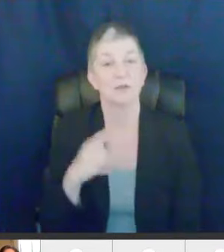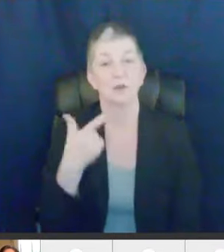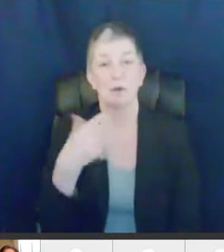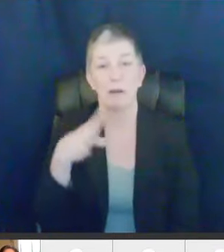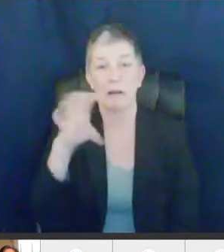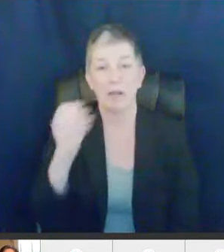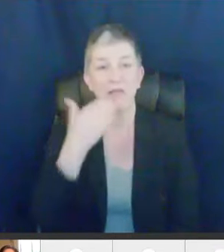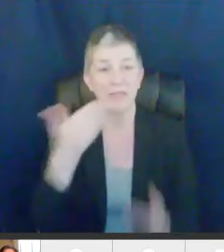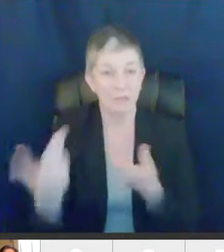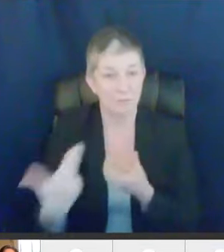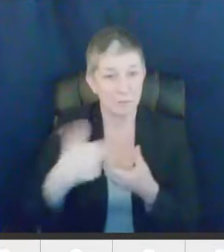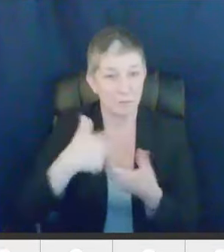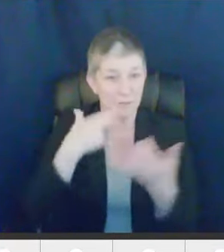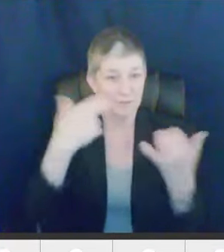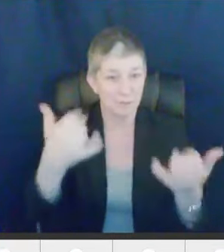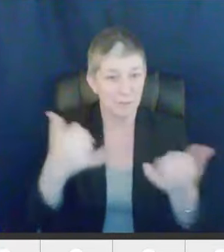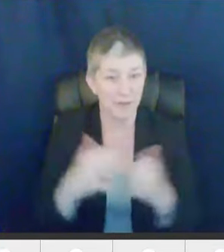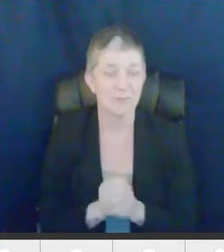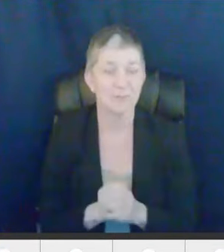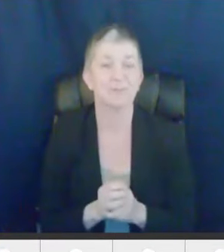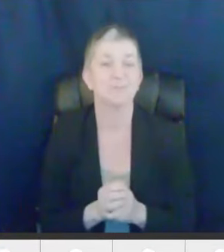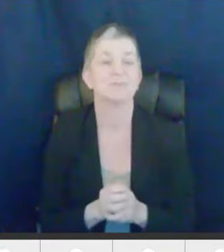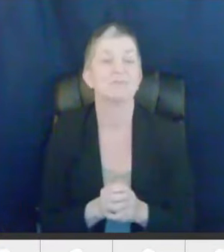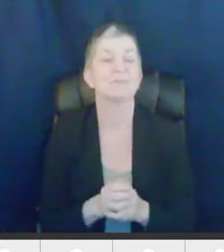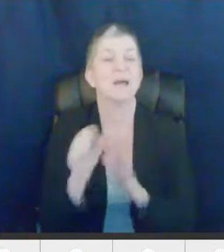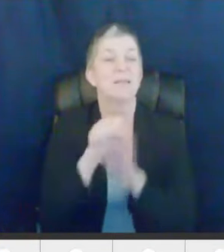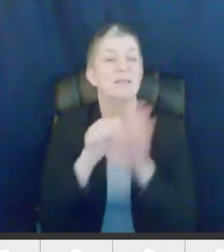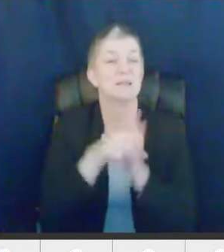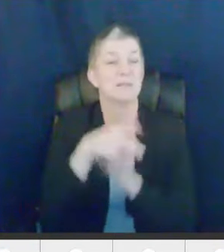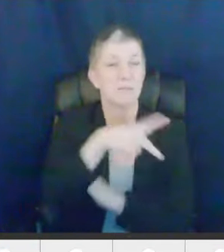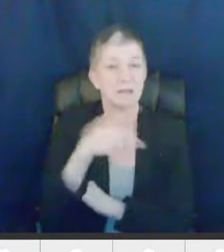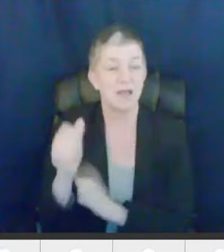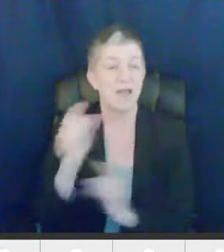joining us today the state of Pennsylvania has granted an additional